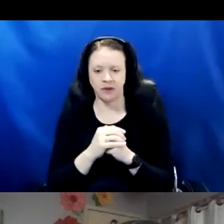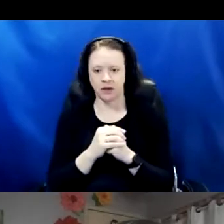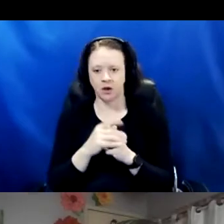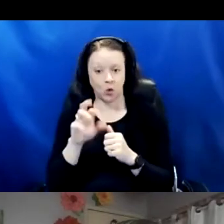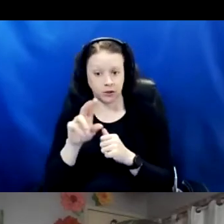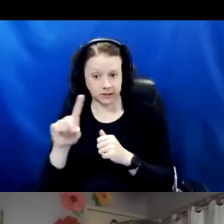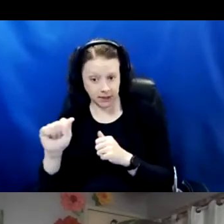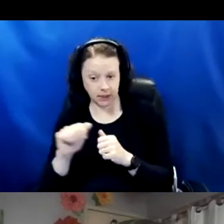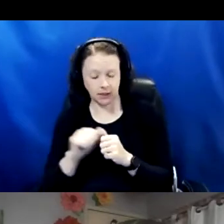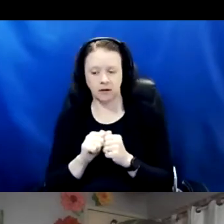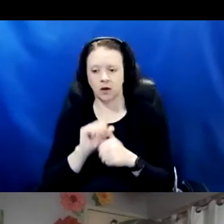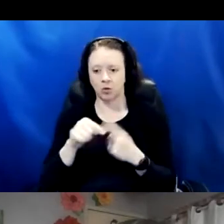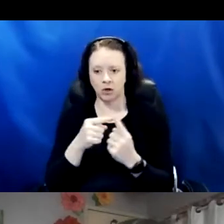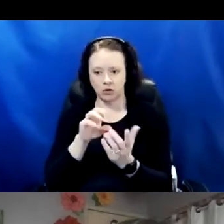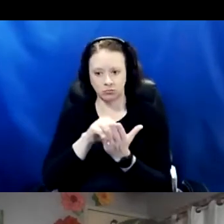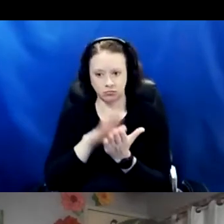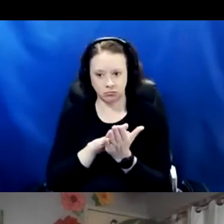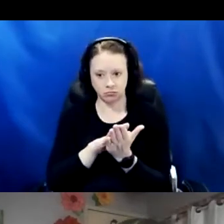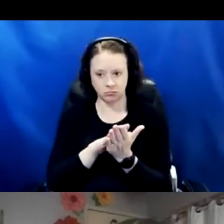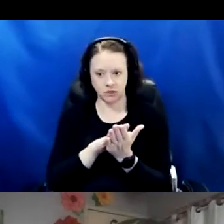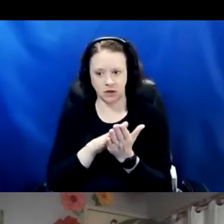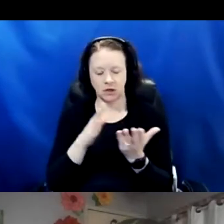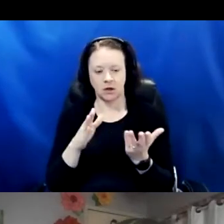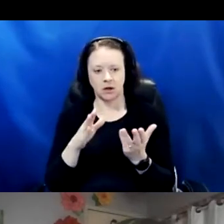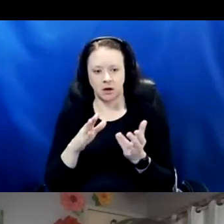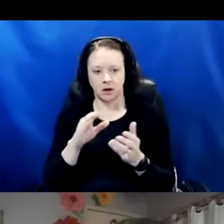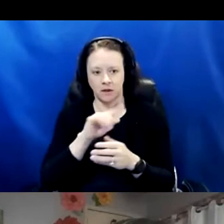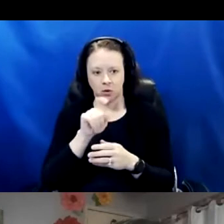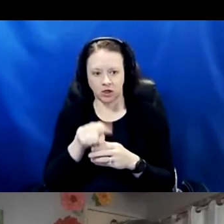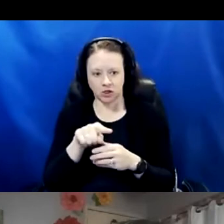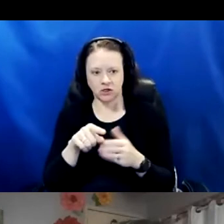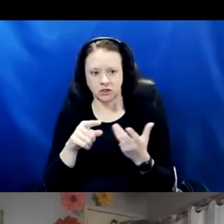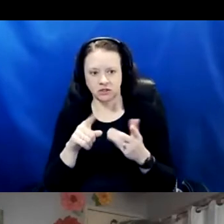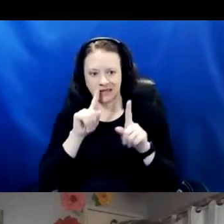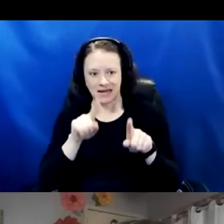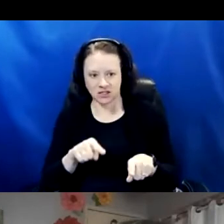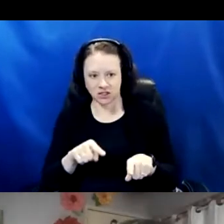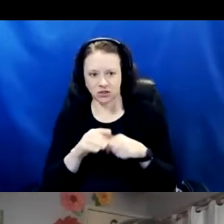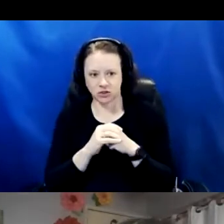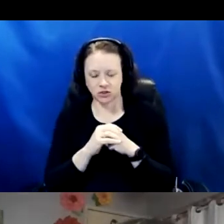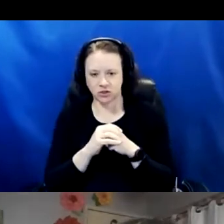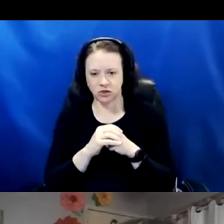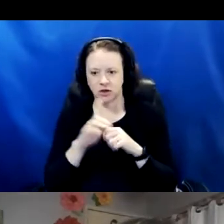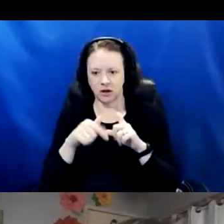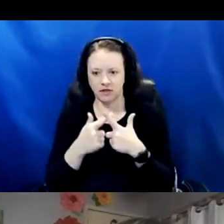Once you enter those questions, the answers to those questions, you, if you have a priority code,